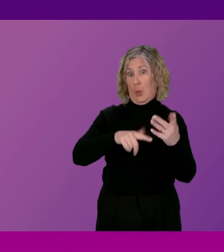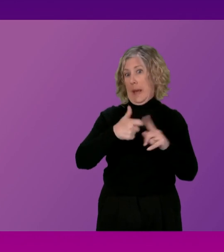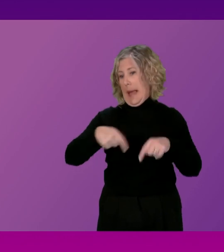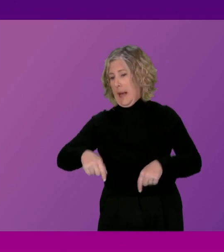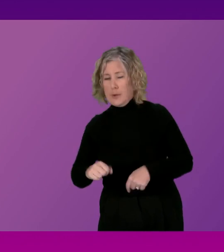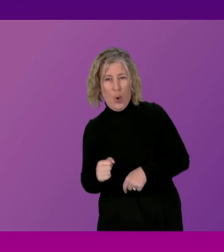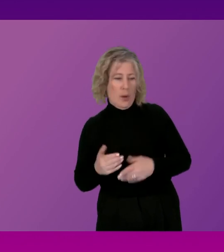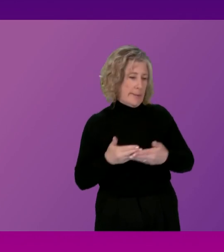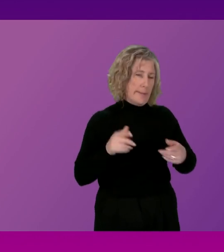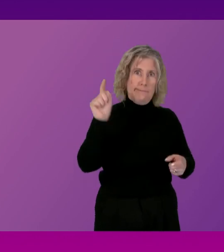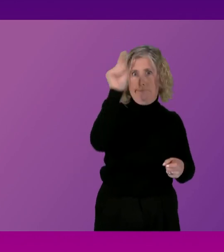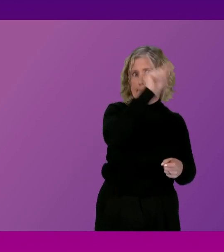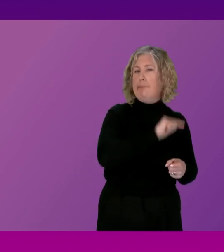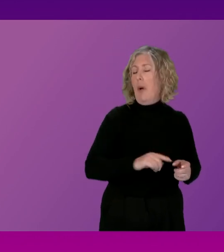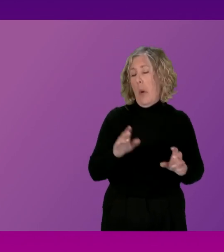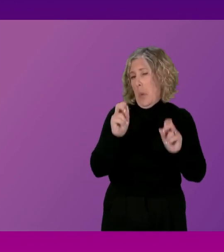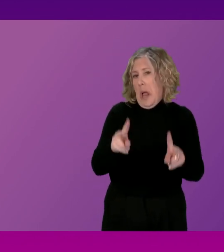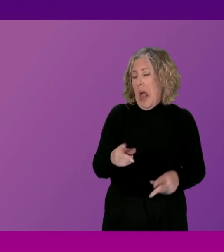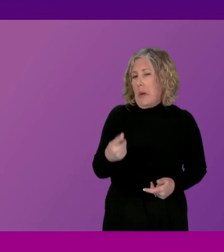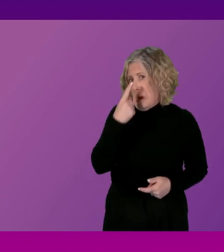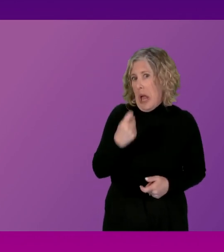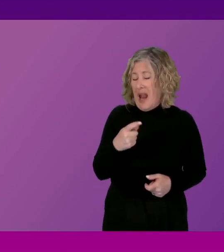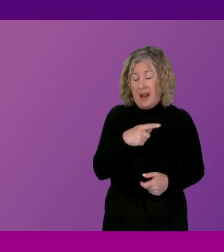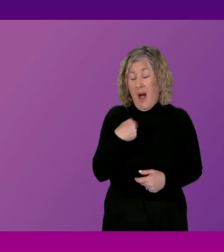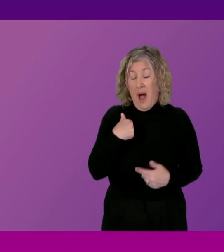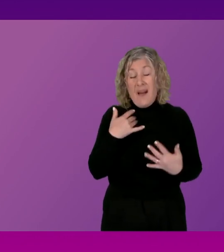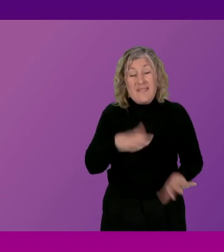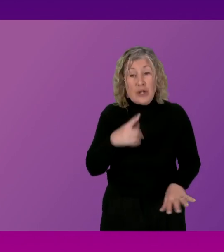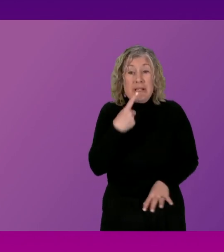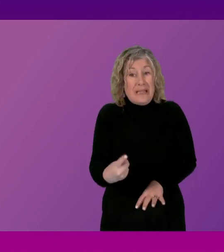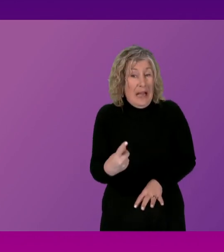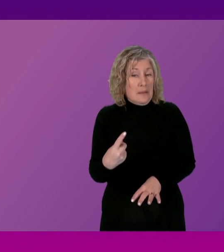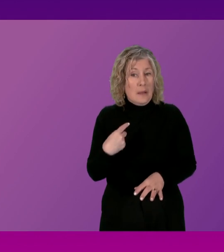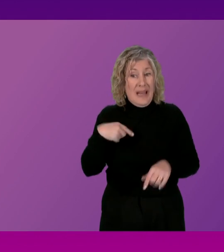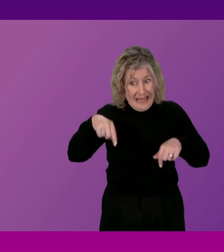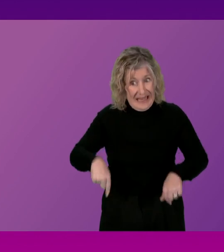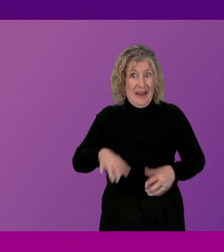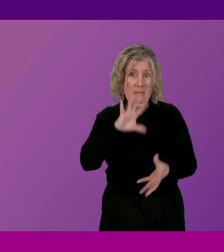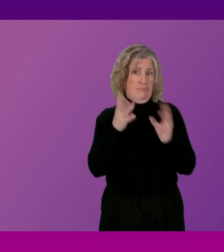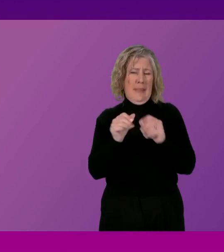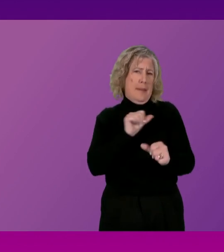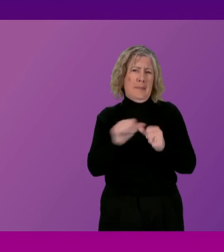I go back to the point that we have the most comprehensive concessionary travel scheme in the UK.